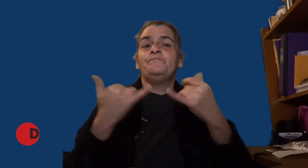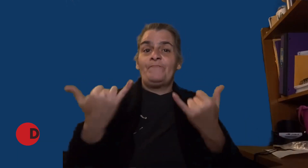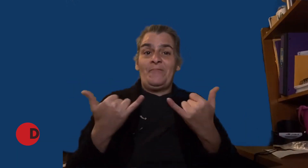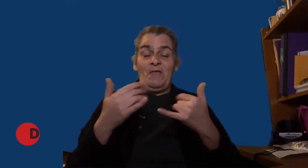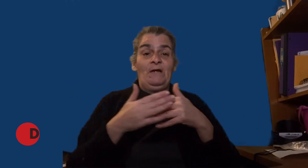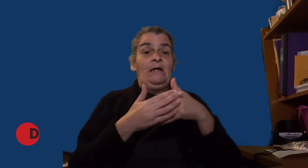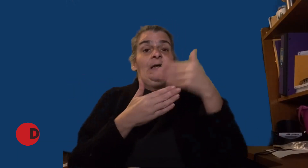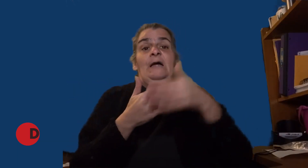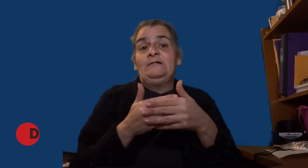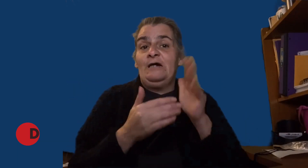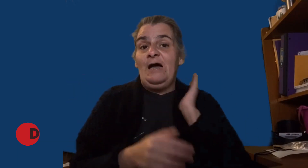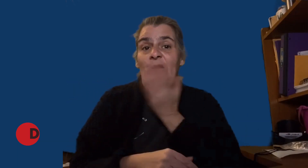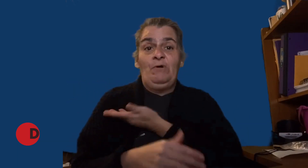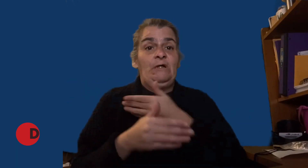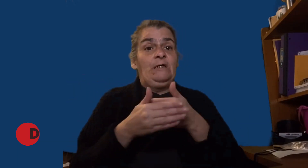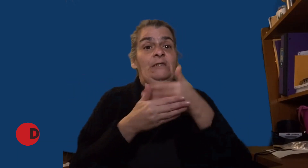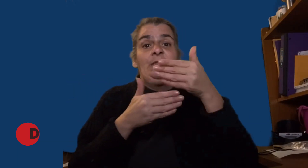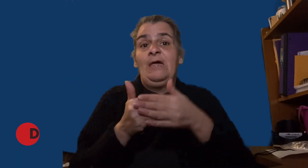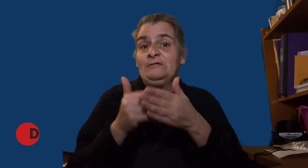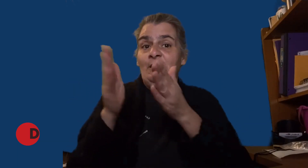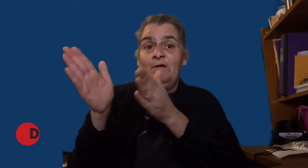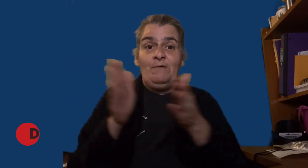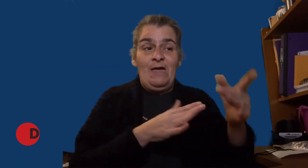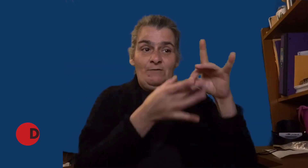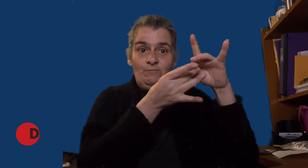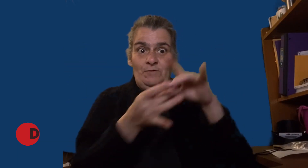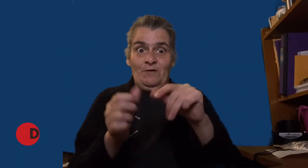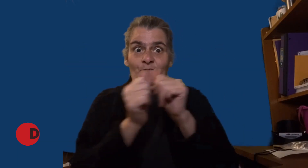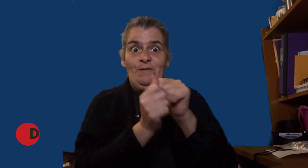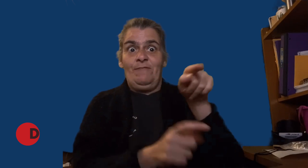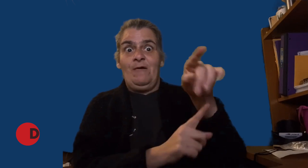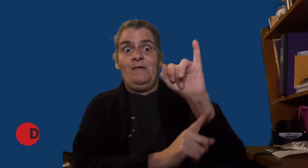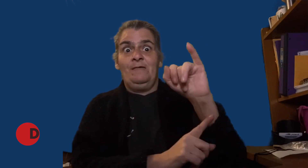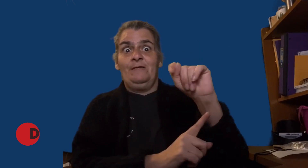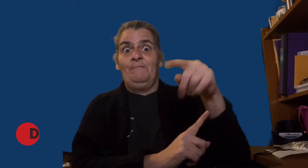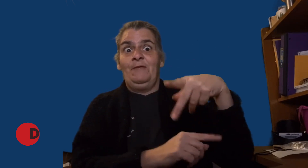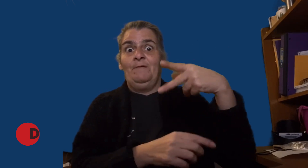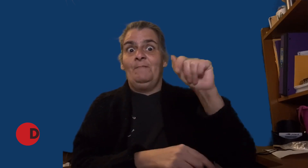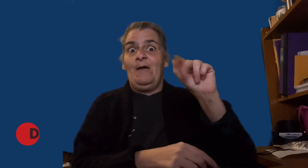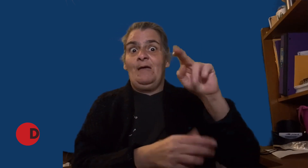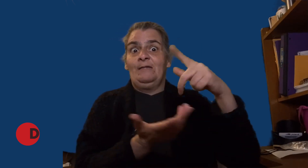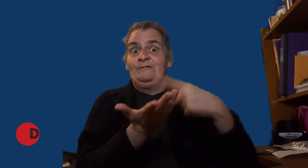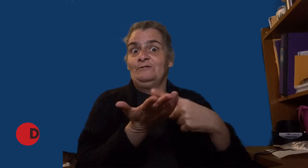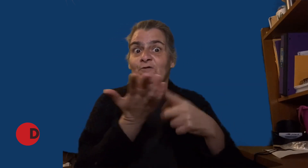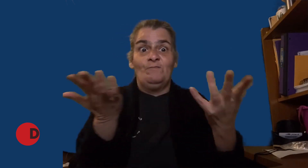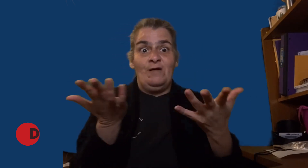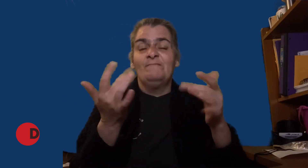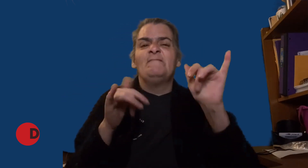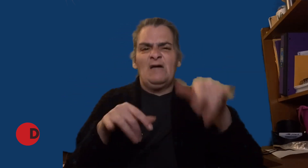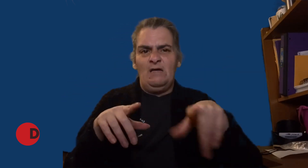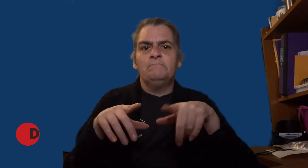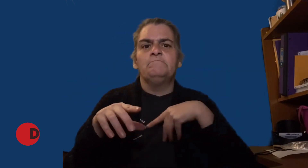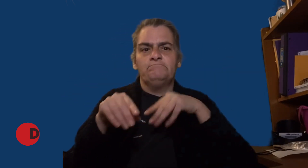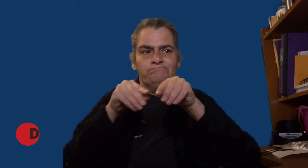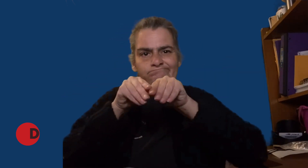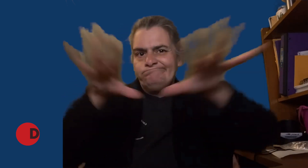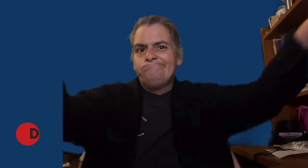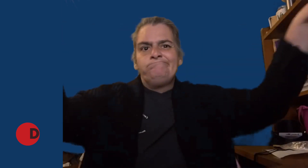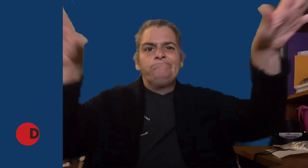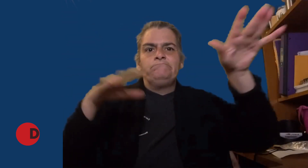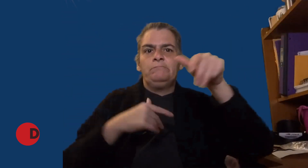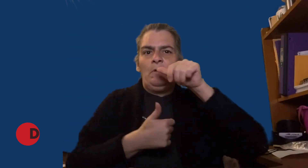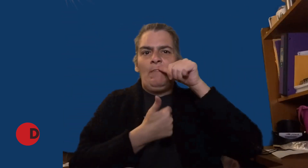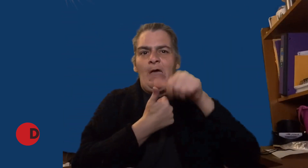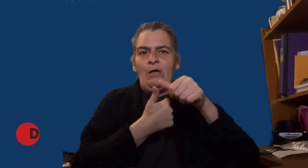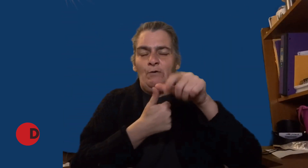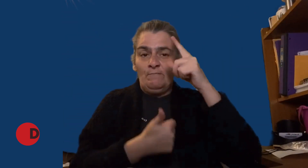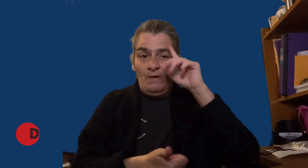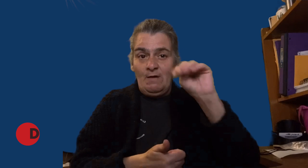The questions and discussions helped people open their eyes.